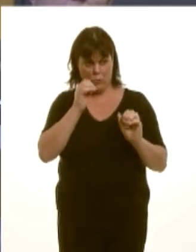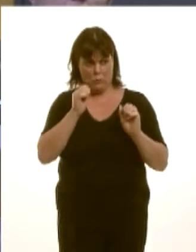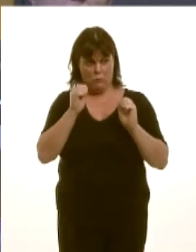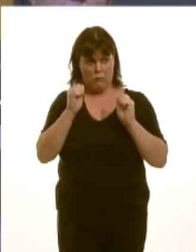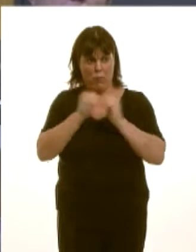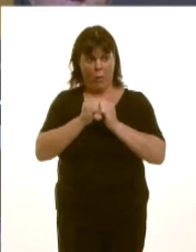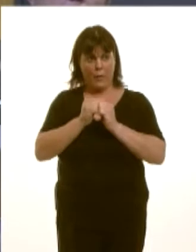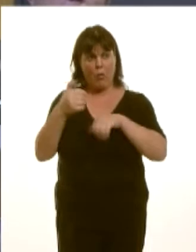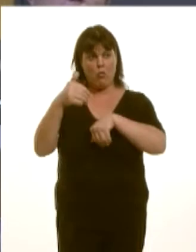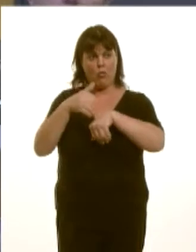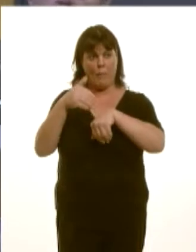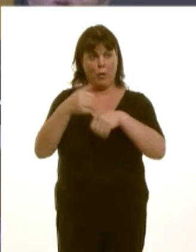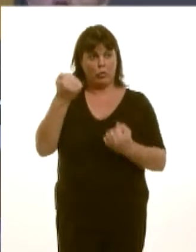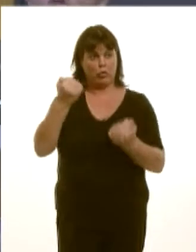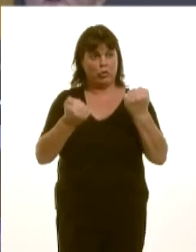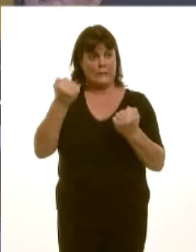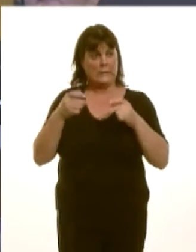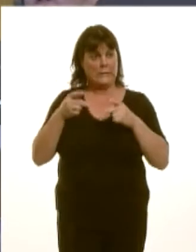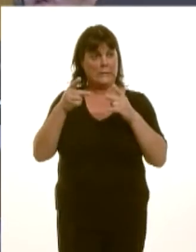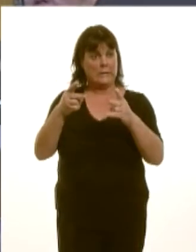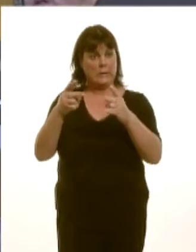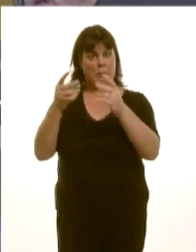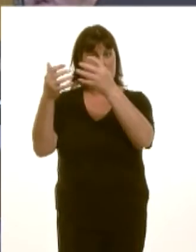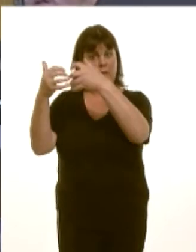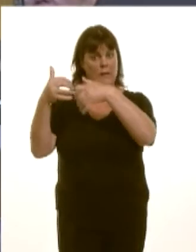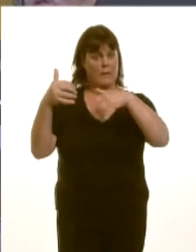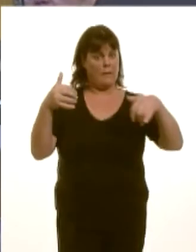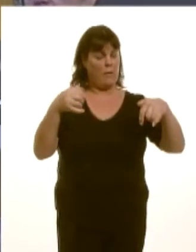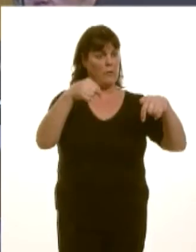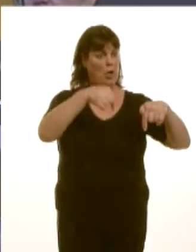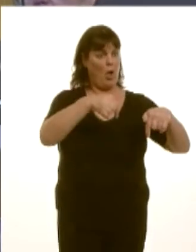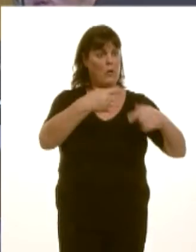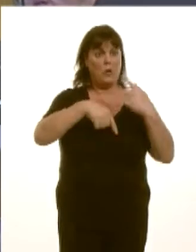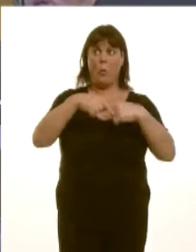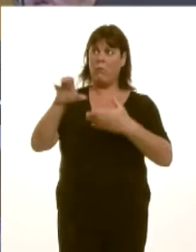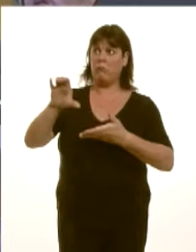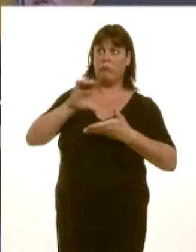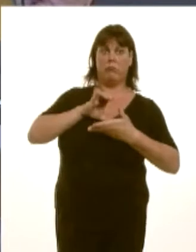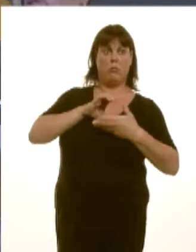system to this National Assembly—in the near rather than the distant future—or whether